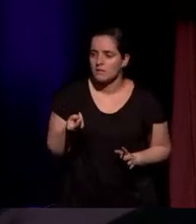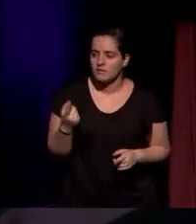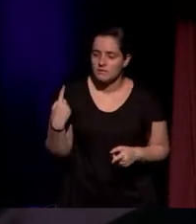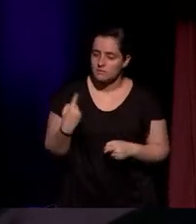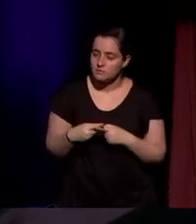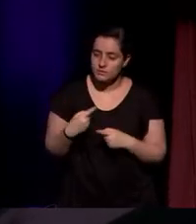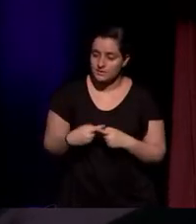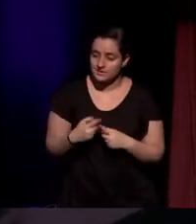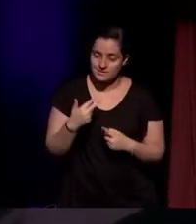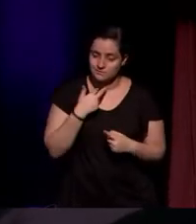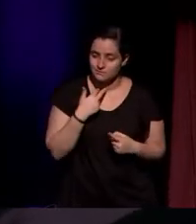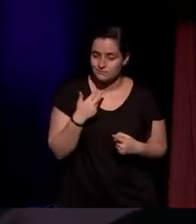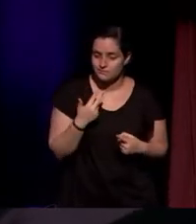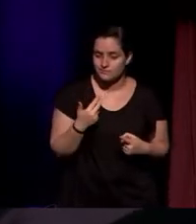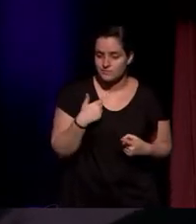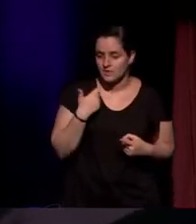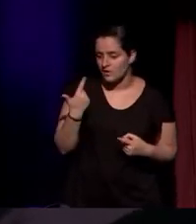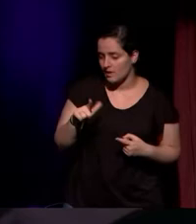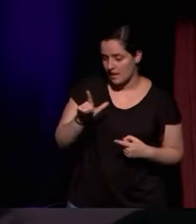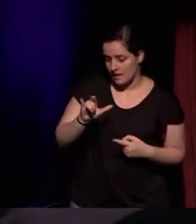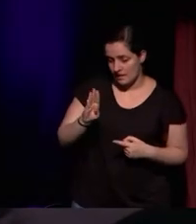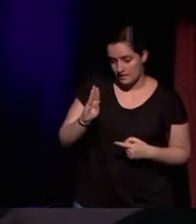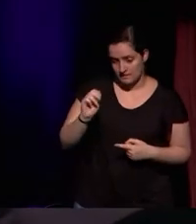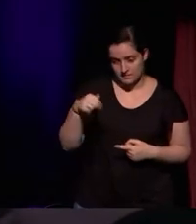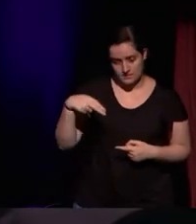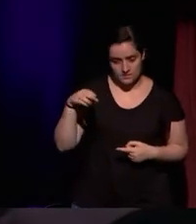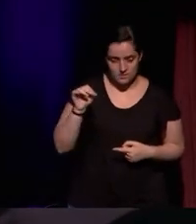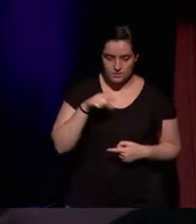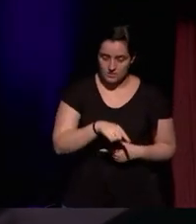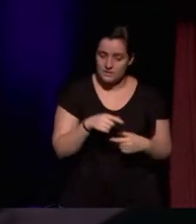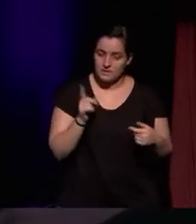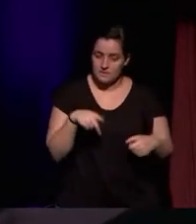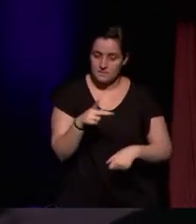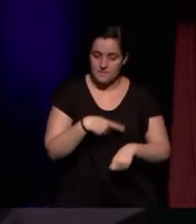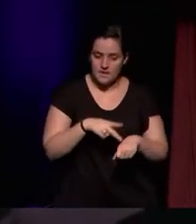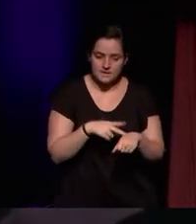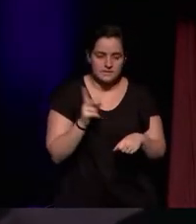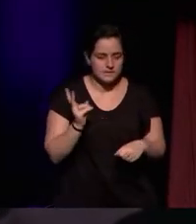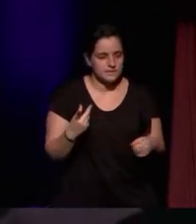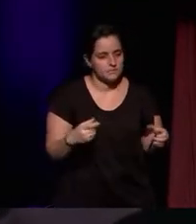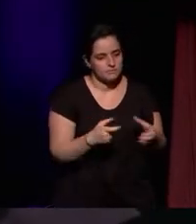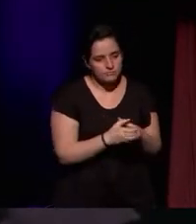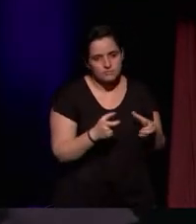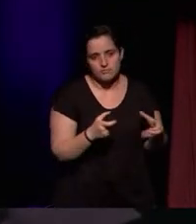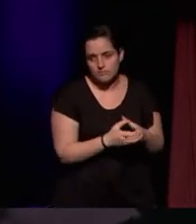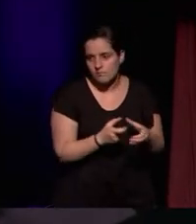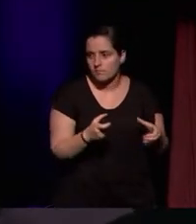Lebanon is a country that is all the time. at war practically, or in a state of war,